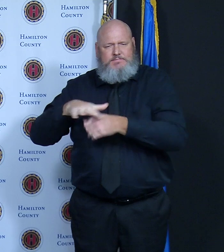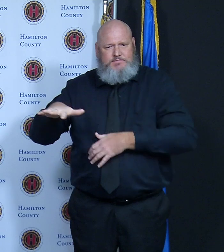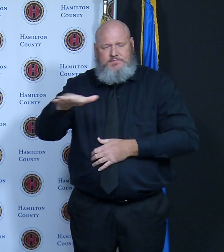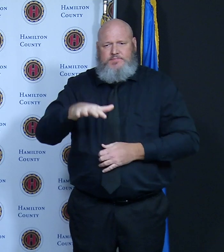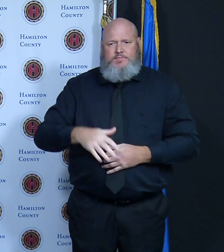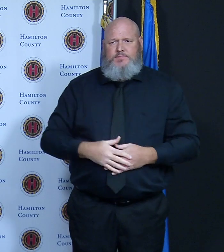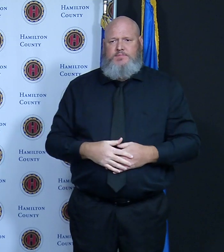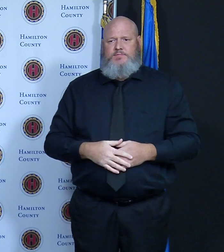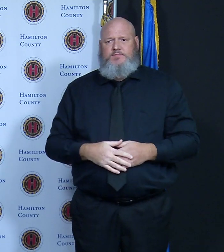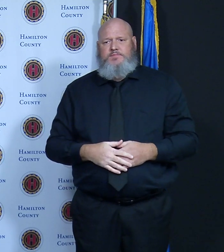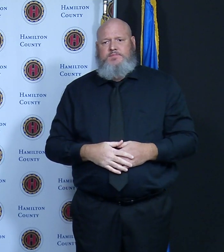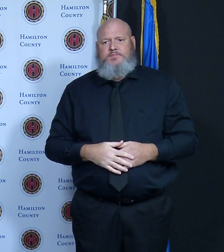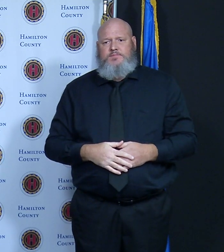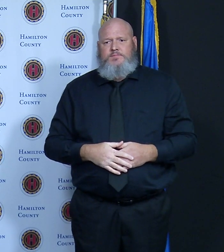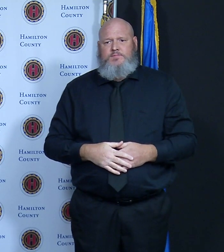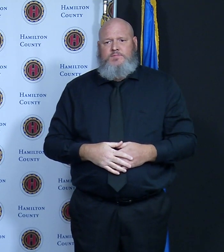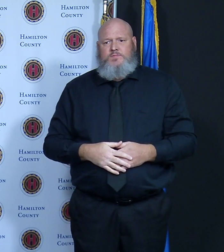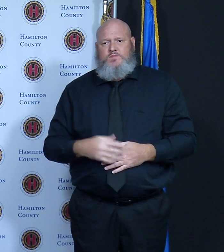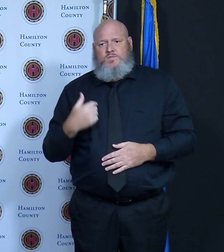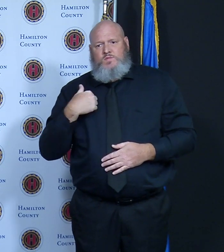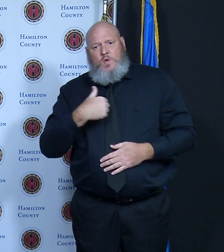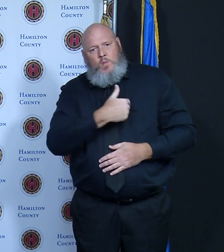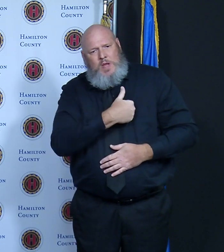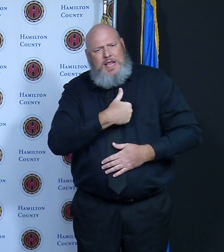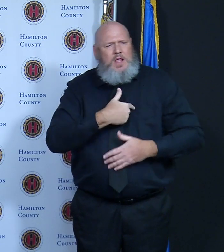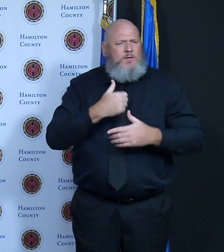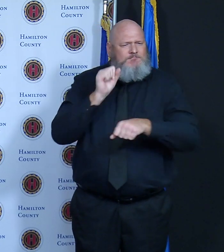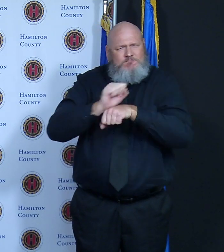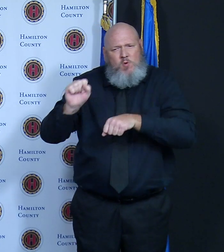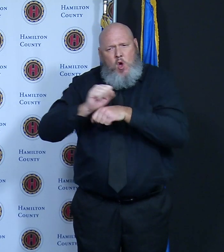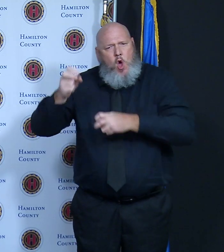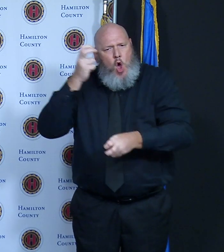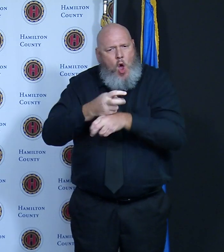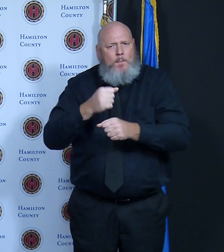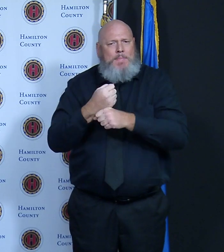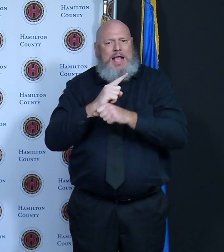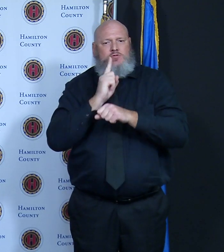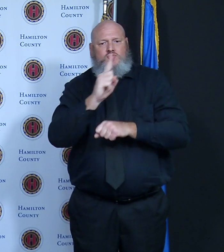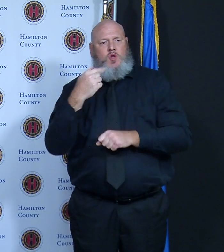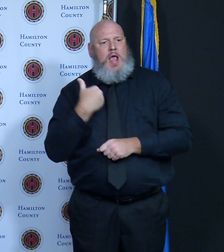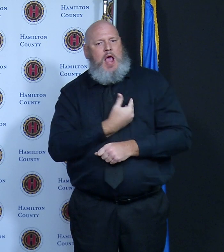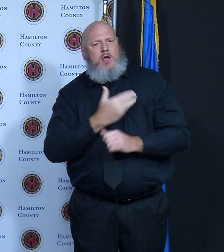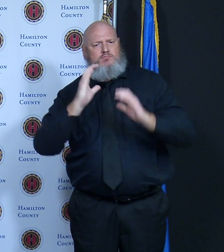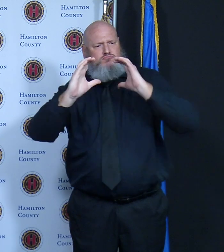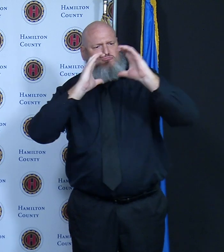public a couple of things one please please follow the stay-at-home order if